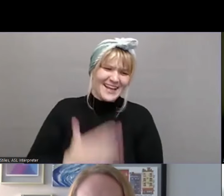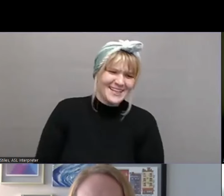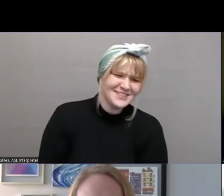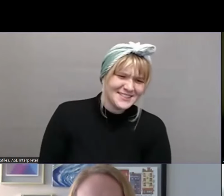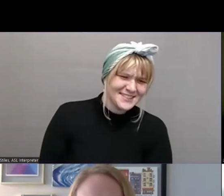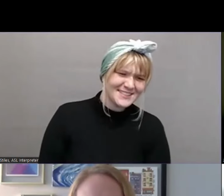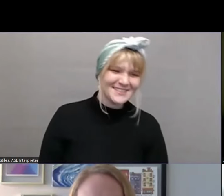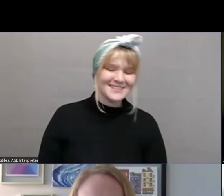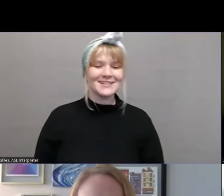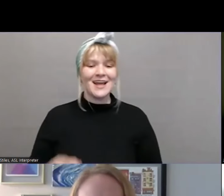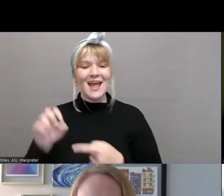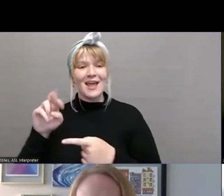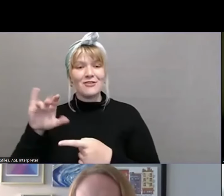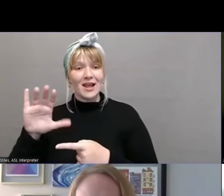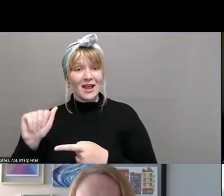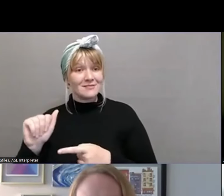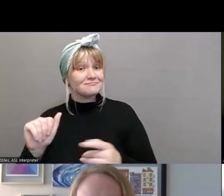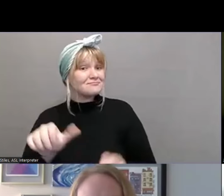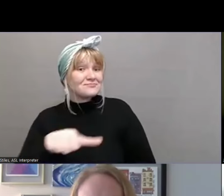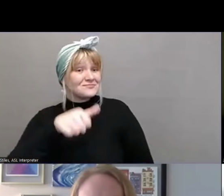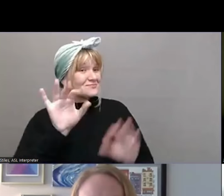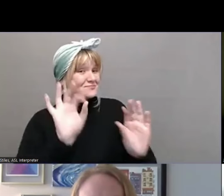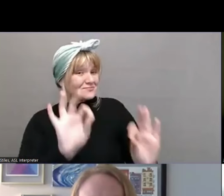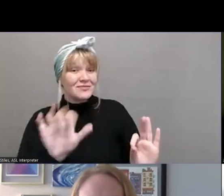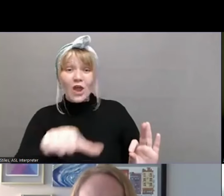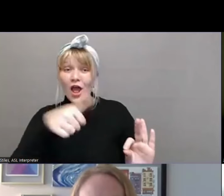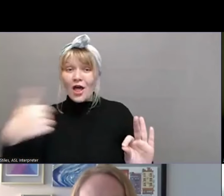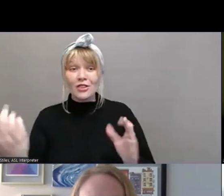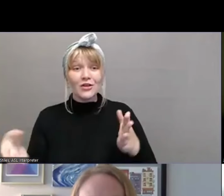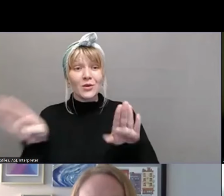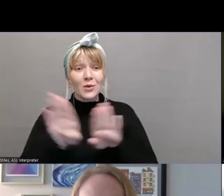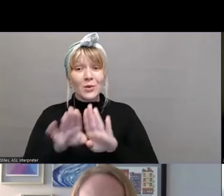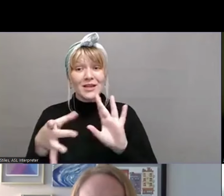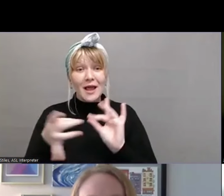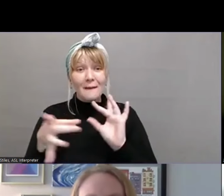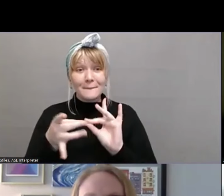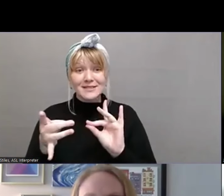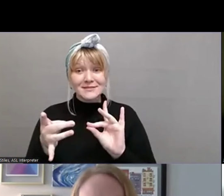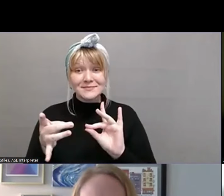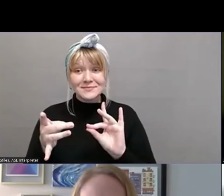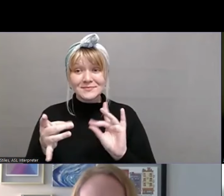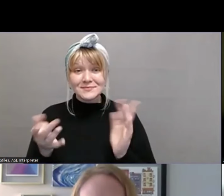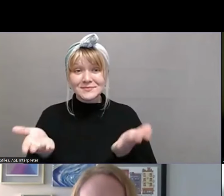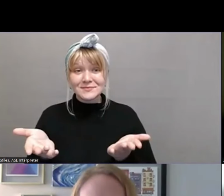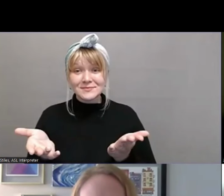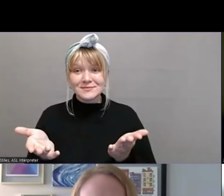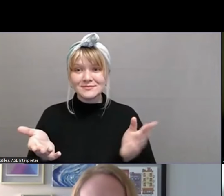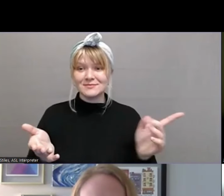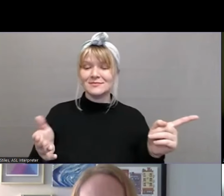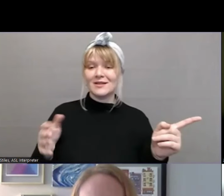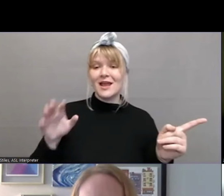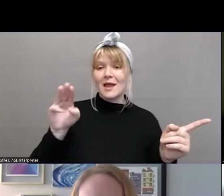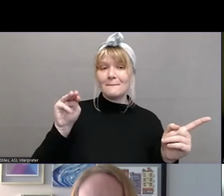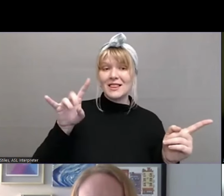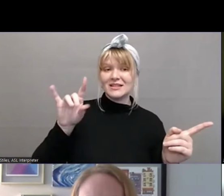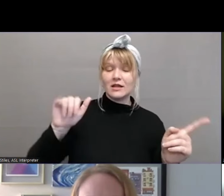Anybody else have any other closing comments they would like to say? Network, network, network.